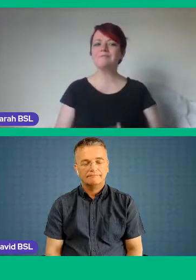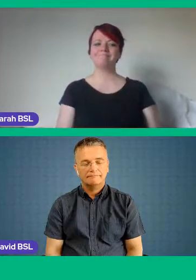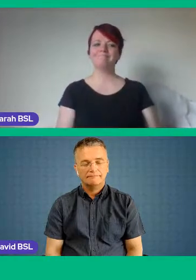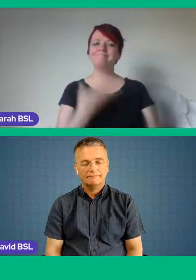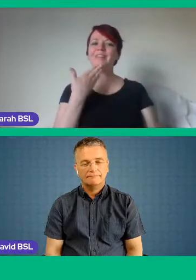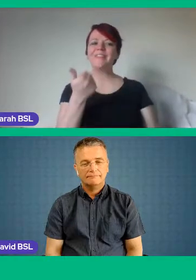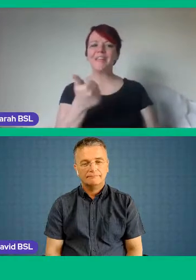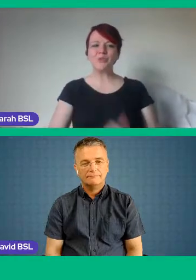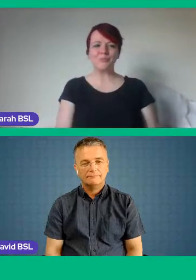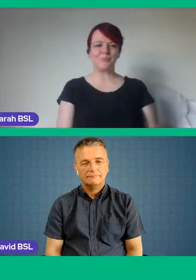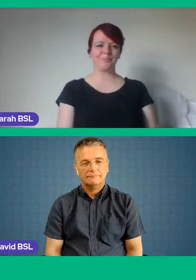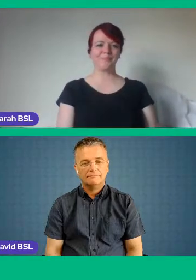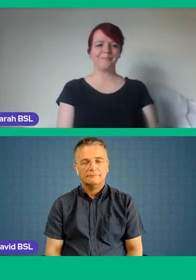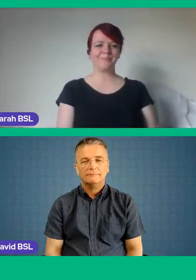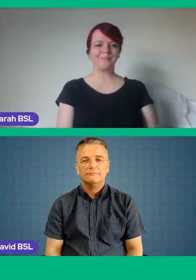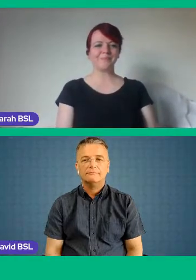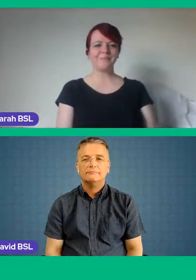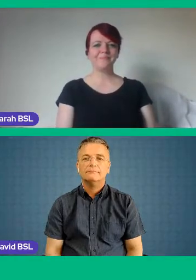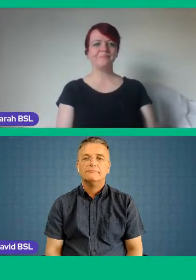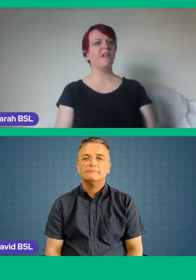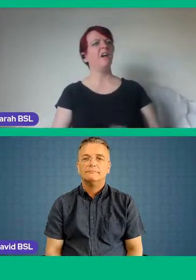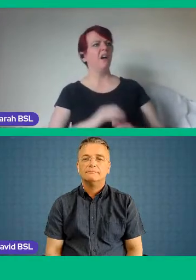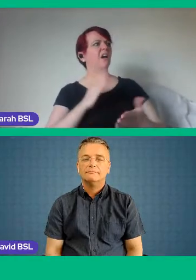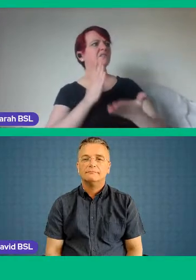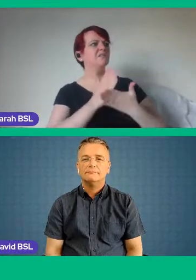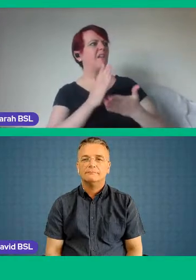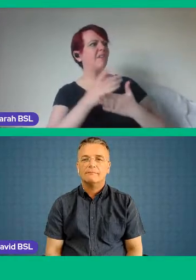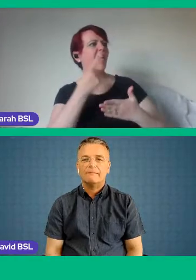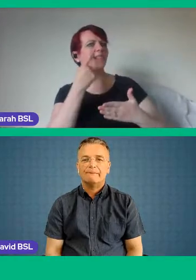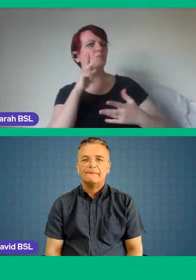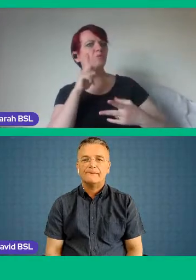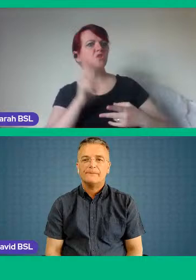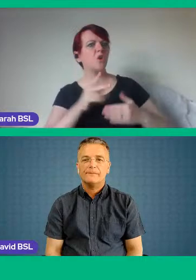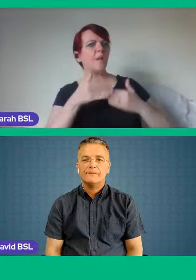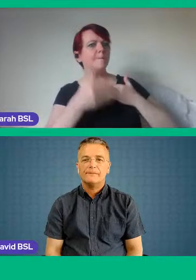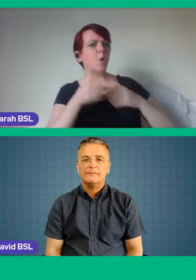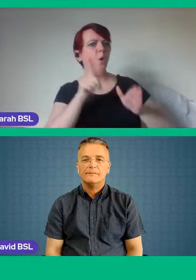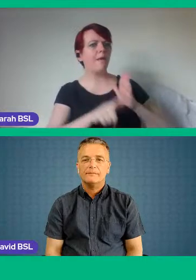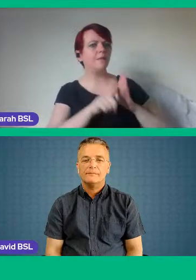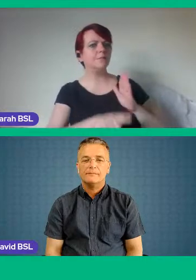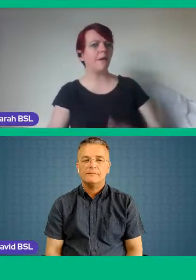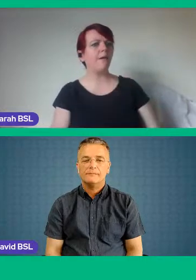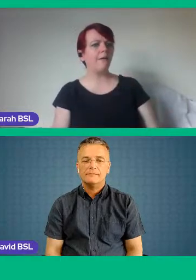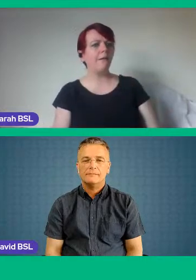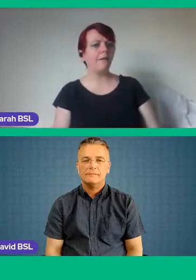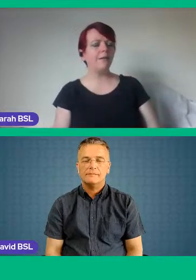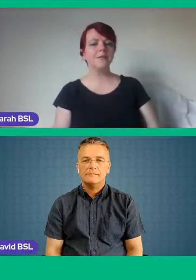Thank you so much Jill, I think we should begin to transparency a little bit later on.